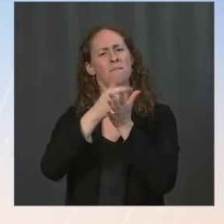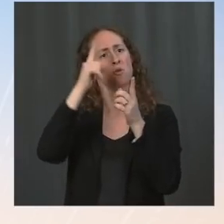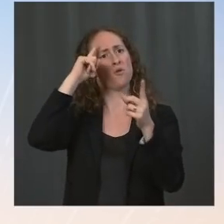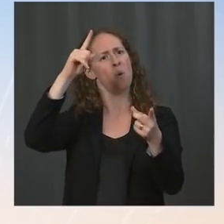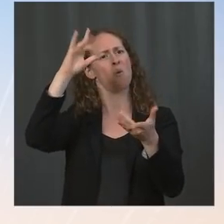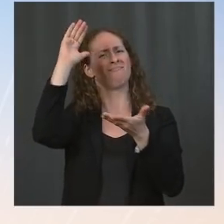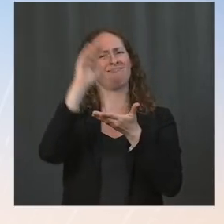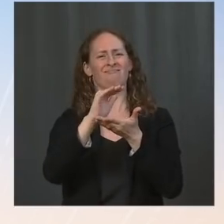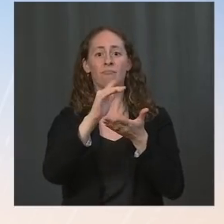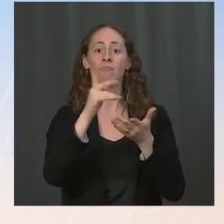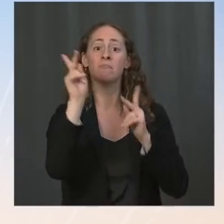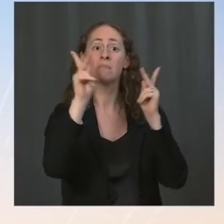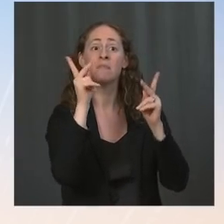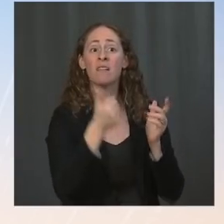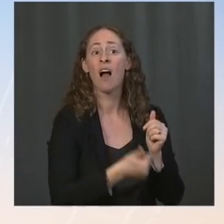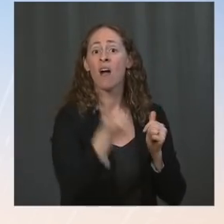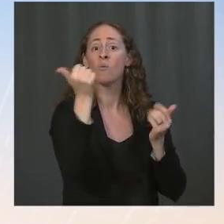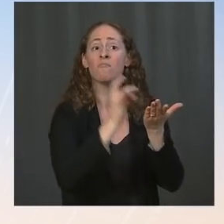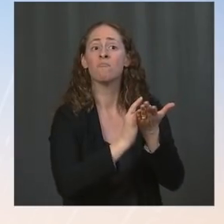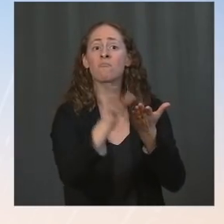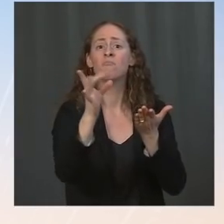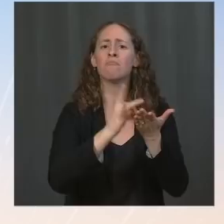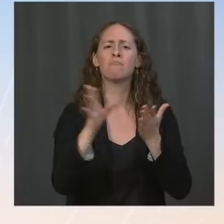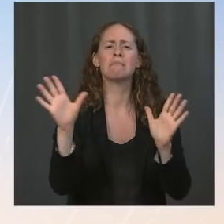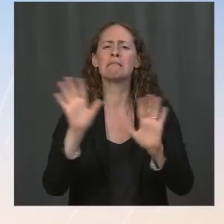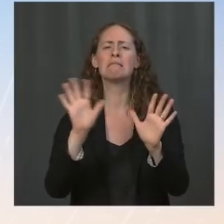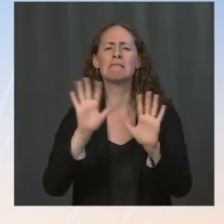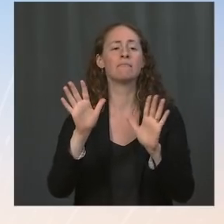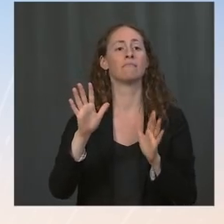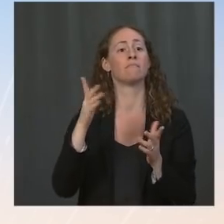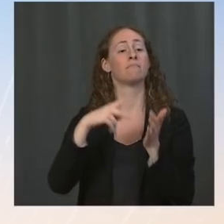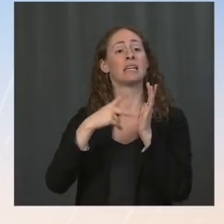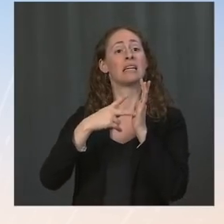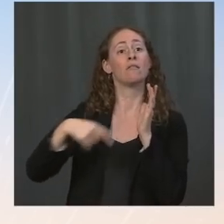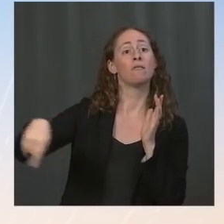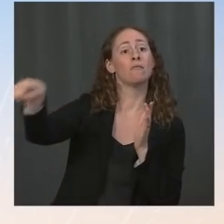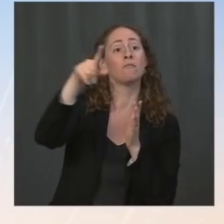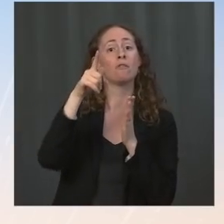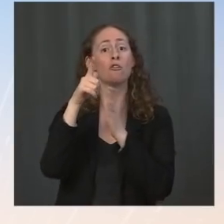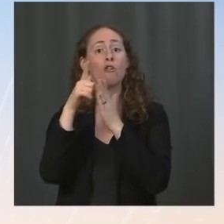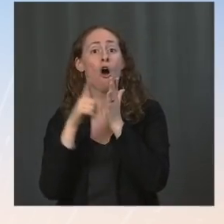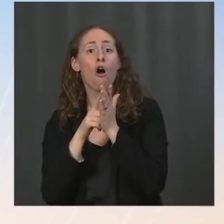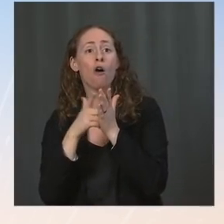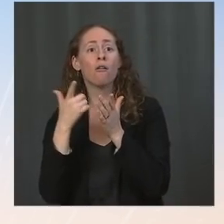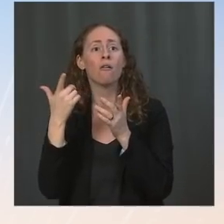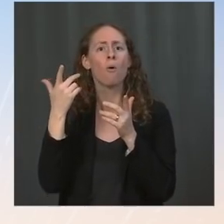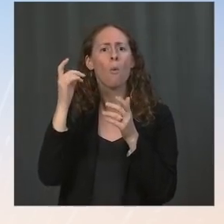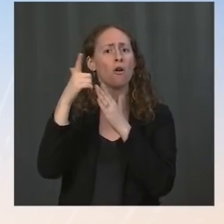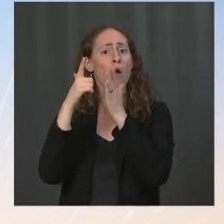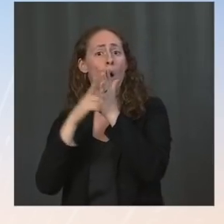law school students, and individual lawyers to work with courts, legal service providers, and non-profits through pro bono services